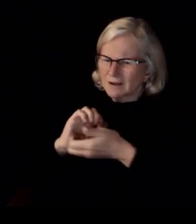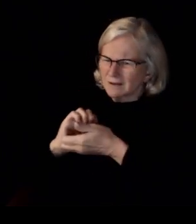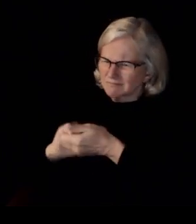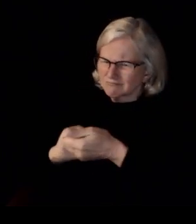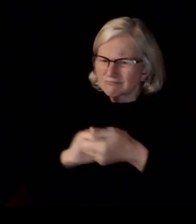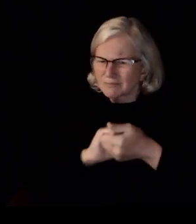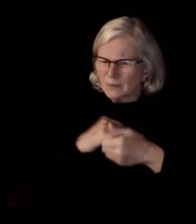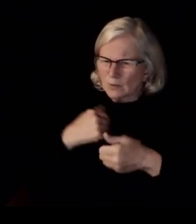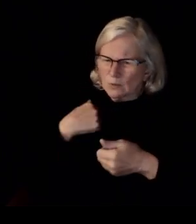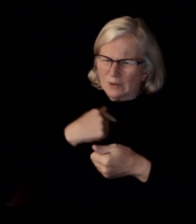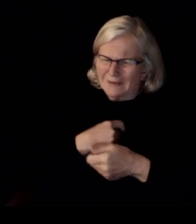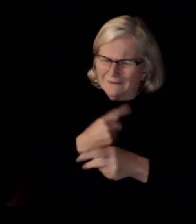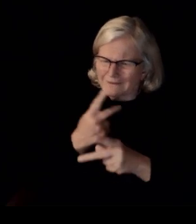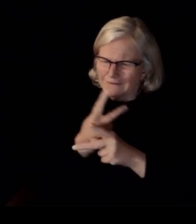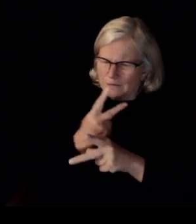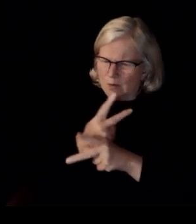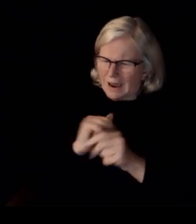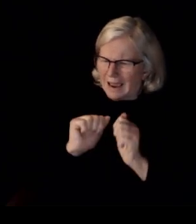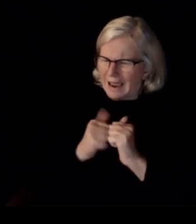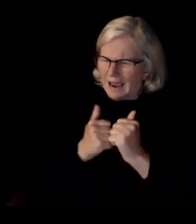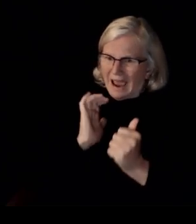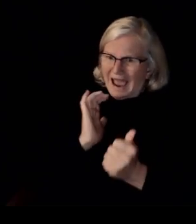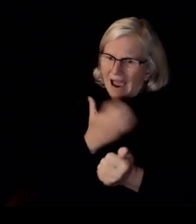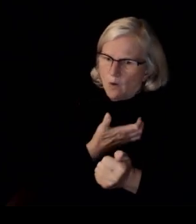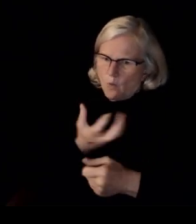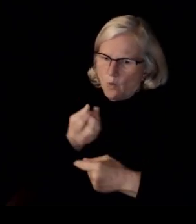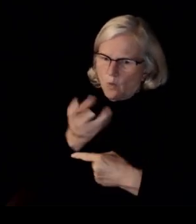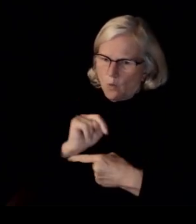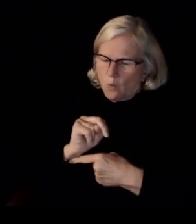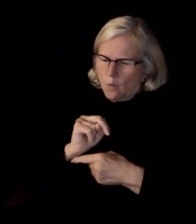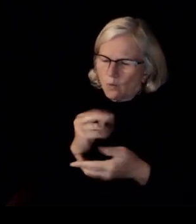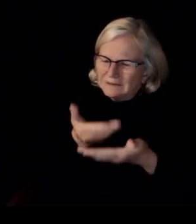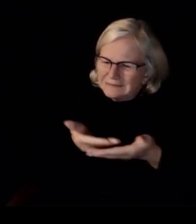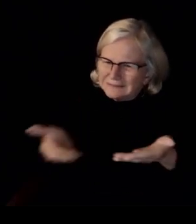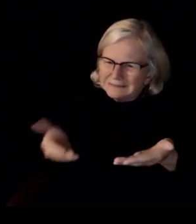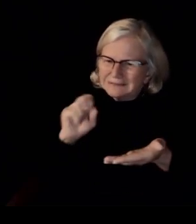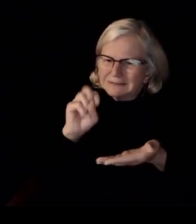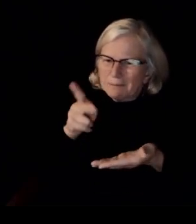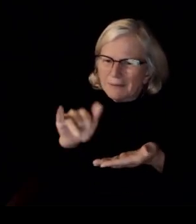equipment is here in the state and we can meet the needs with that i'll turn it back to you Commissioner Malcolm.